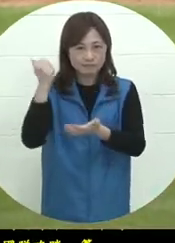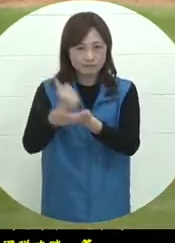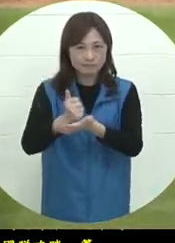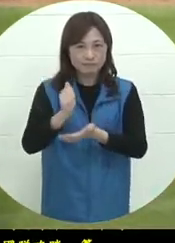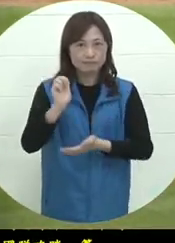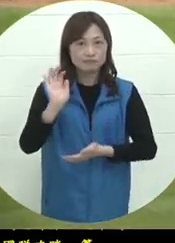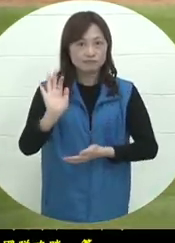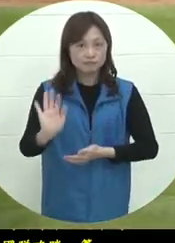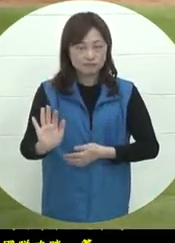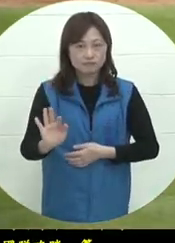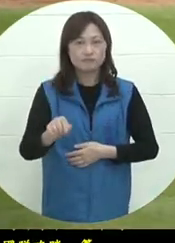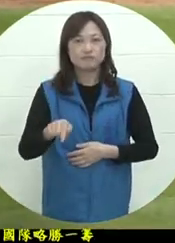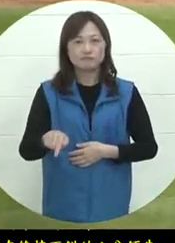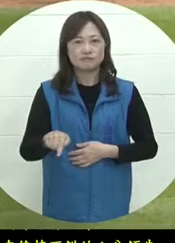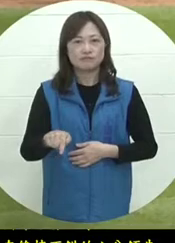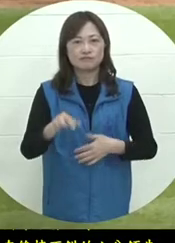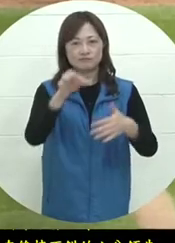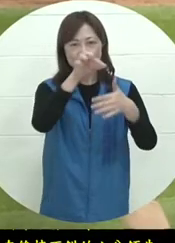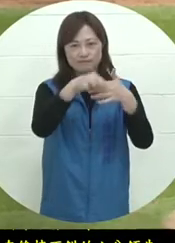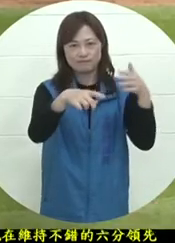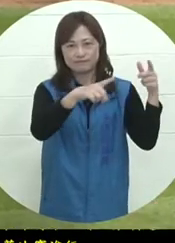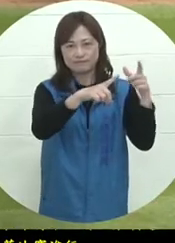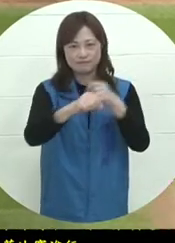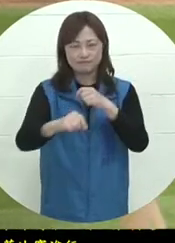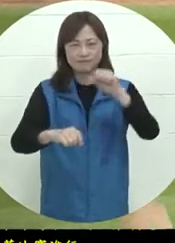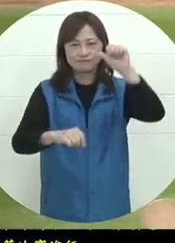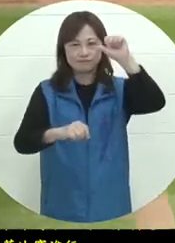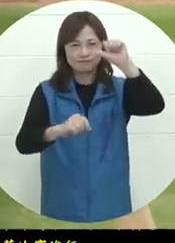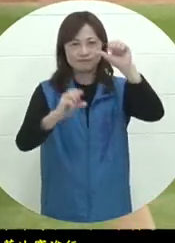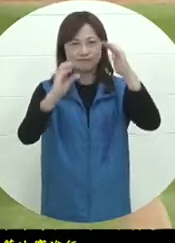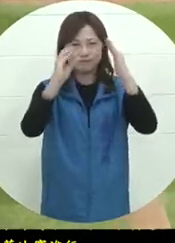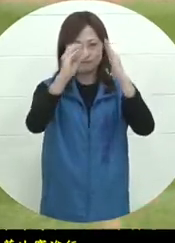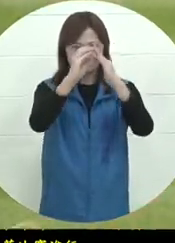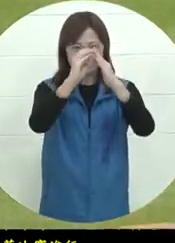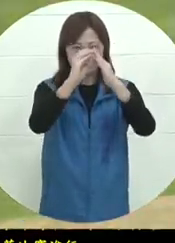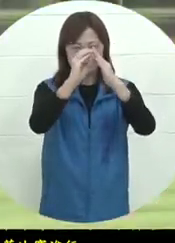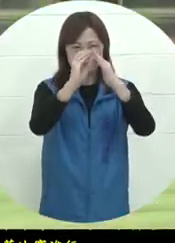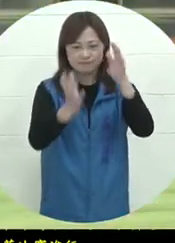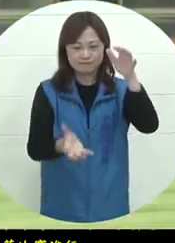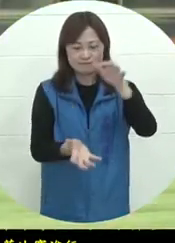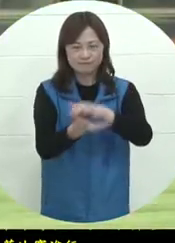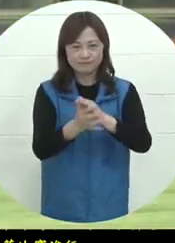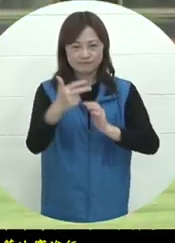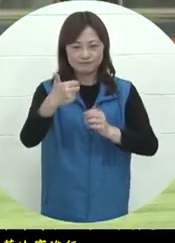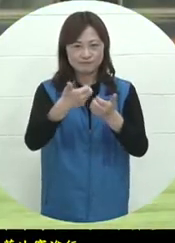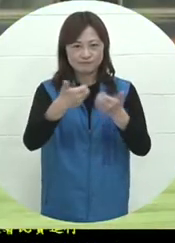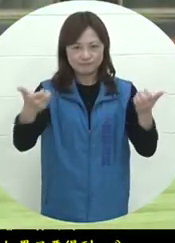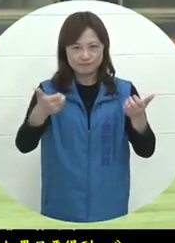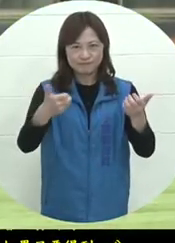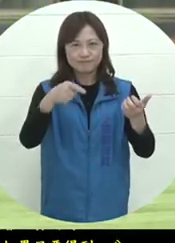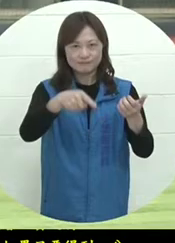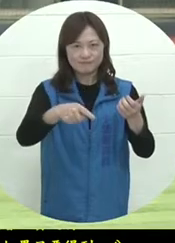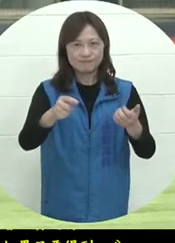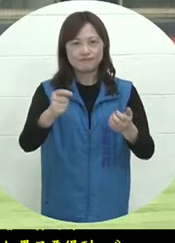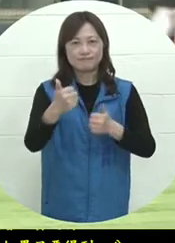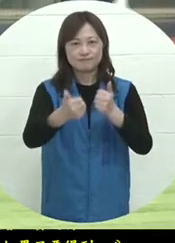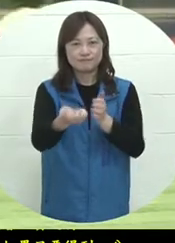you have met one of the conditions for ending the game early with 7 points in five innings . So in this inning, it is actually very important for the American team to